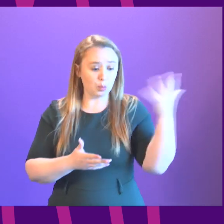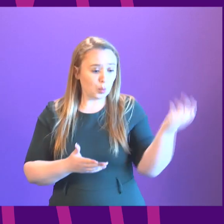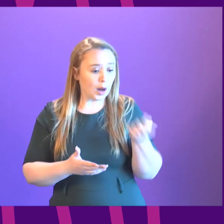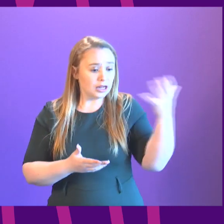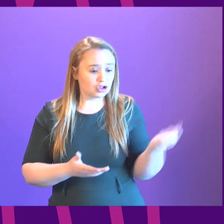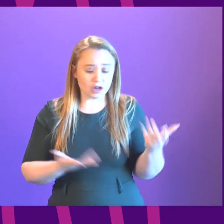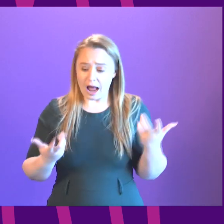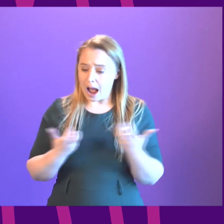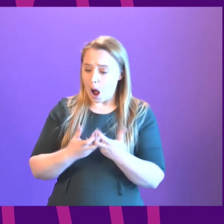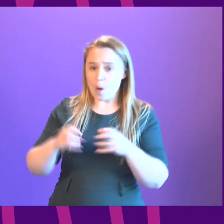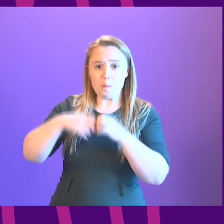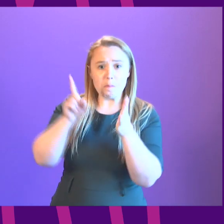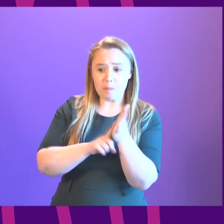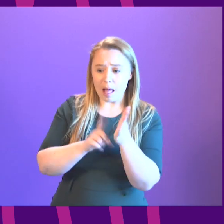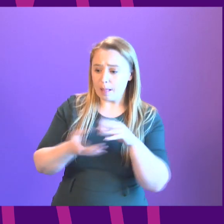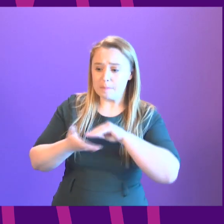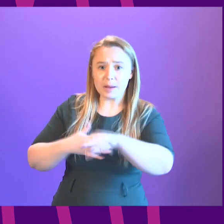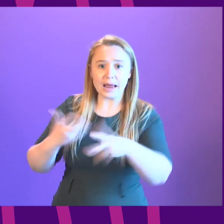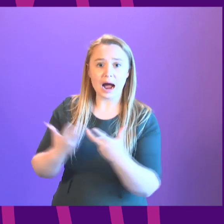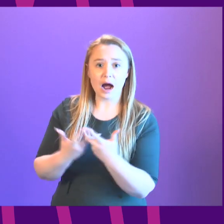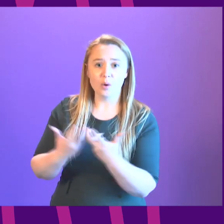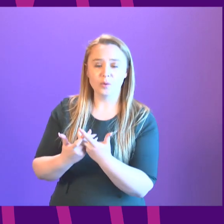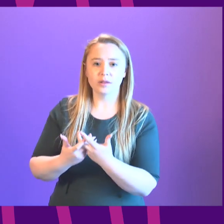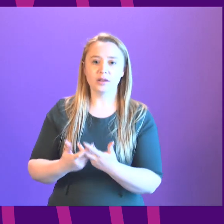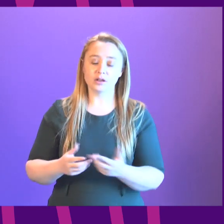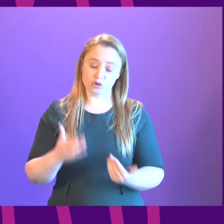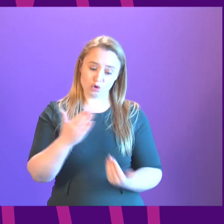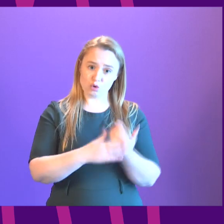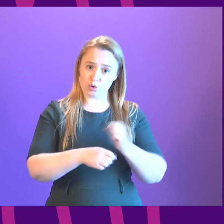People accept that there is much about this new strain of the virus that we do not yet